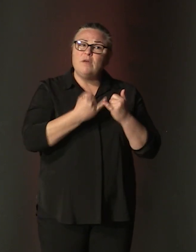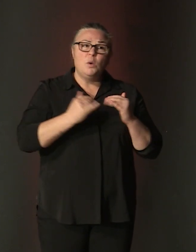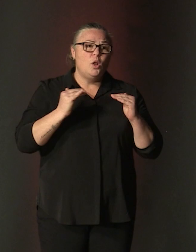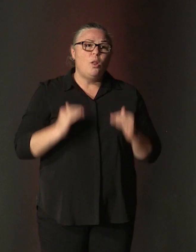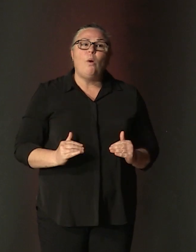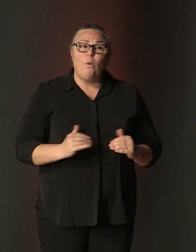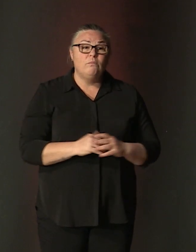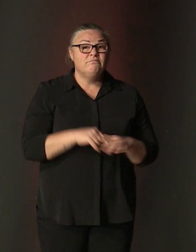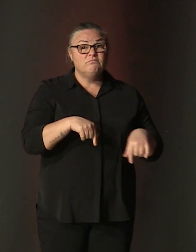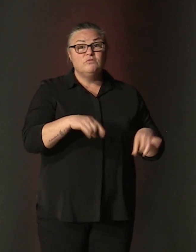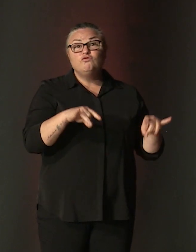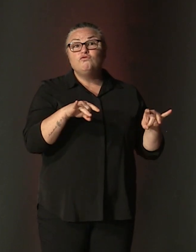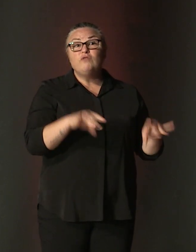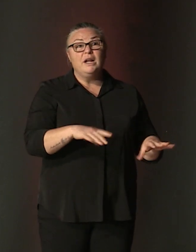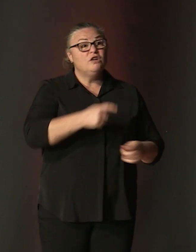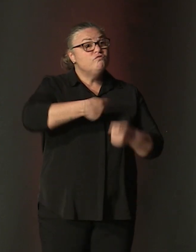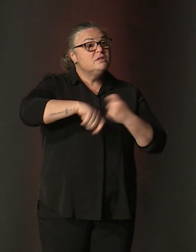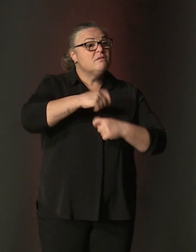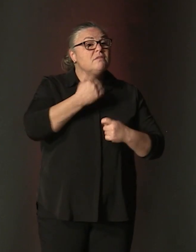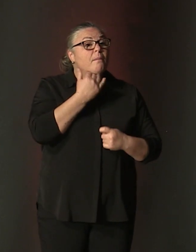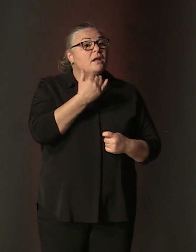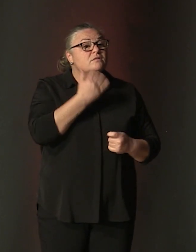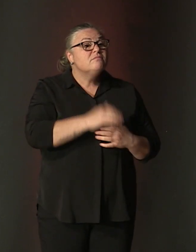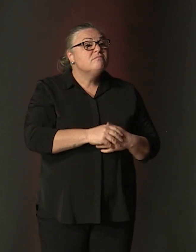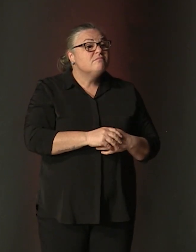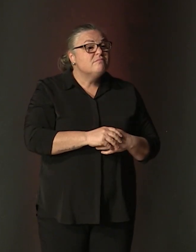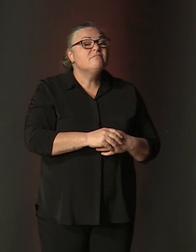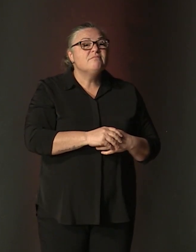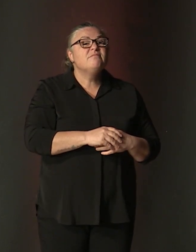The great majority, more than 80%, goes into landfills.